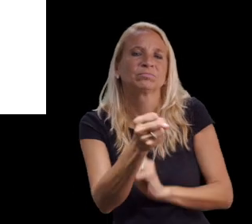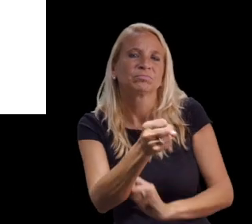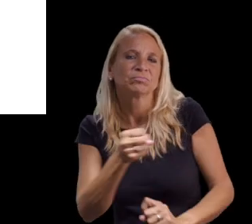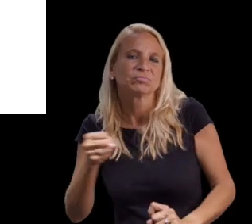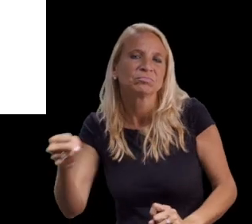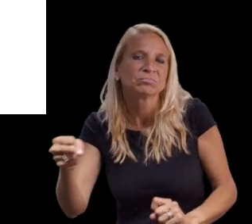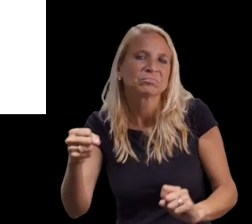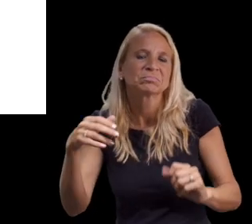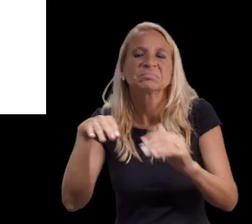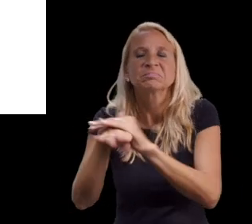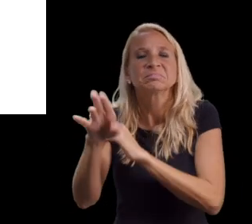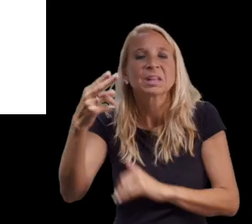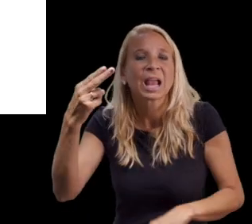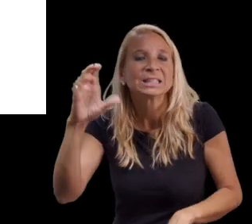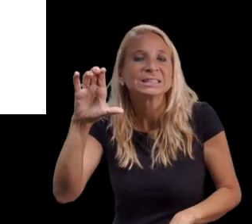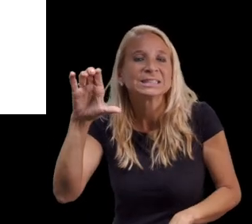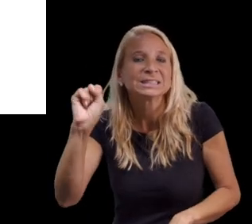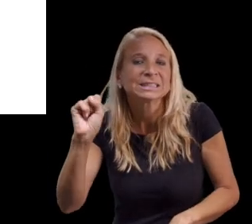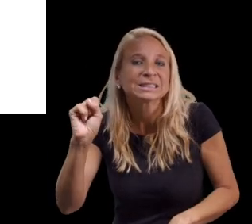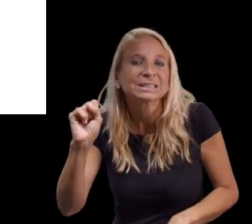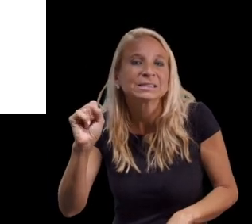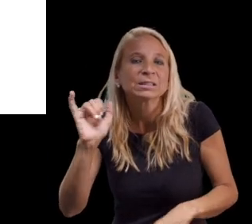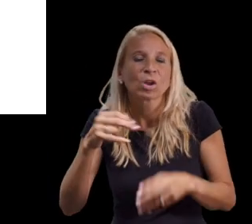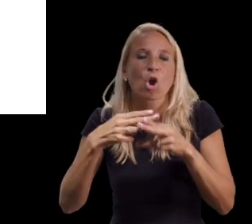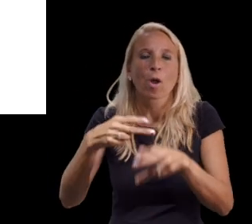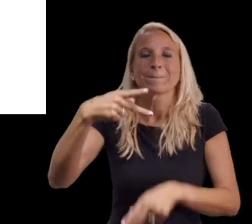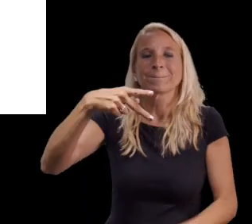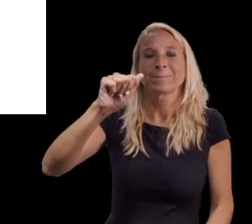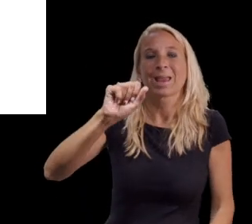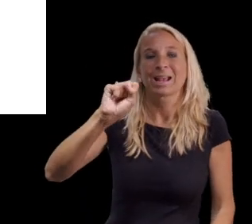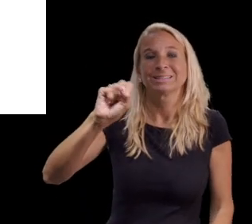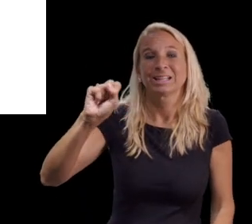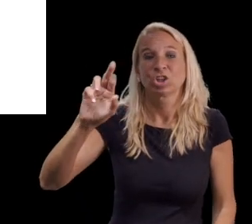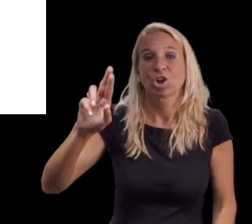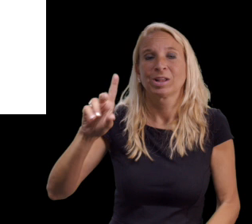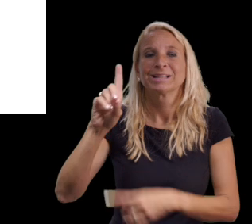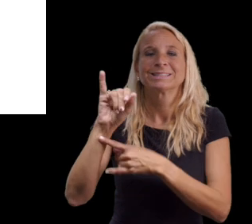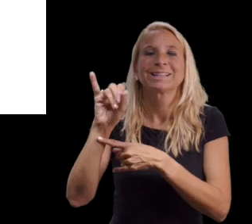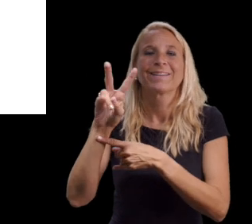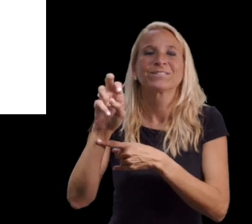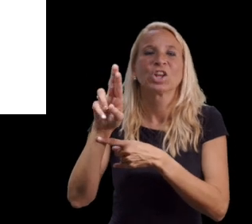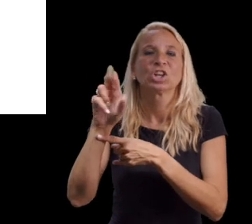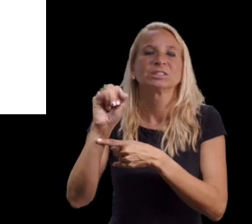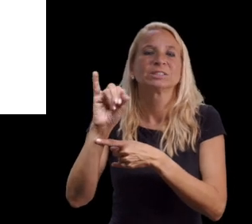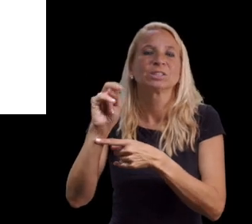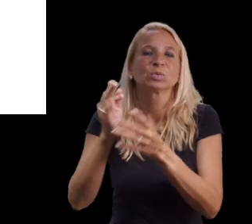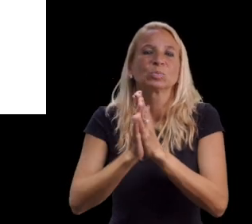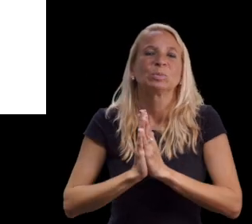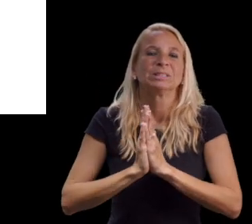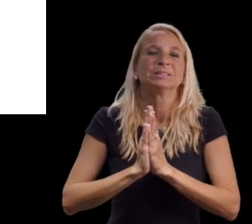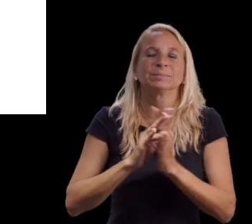and have the ability to access HCS, this is called a PASSR Diversion request.